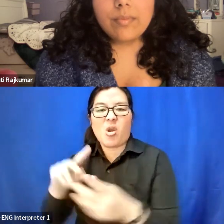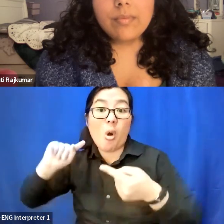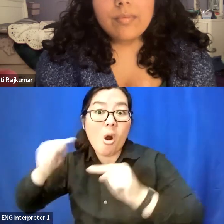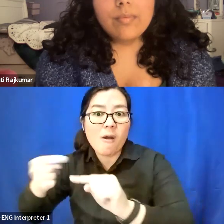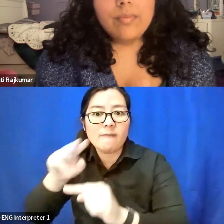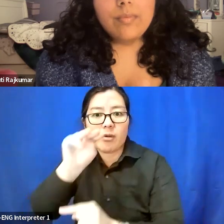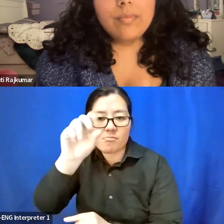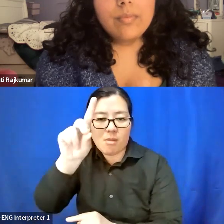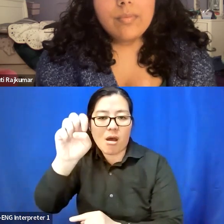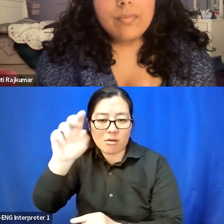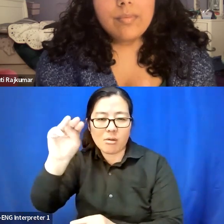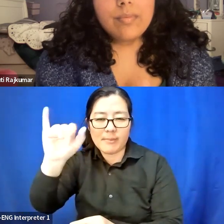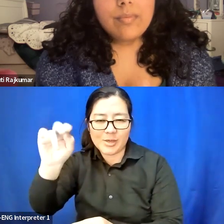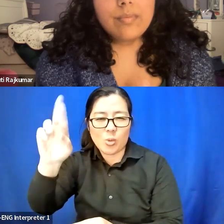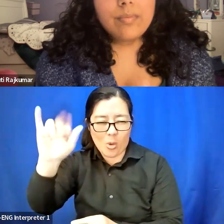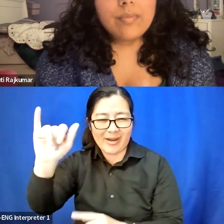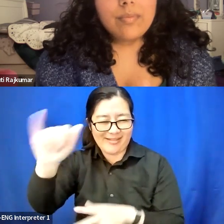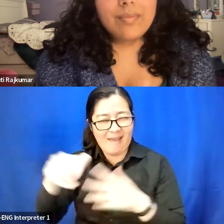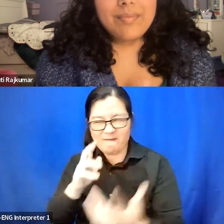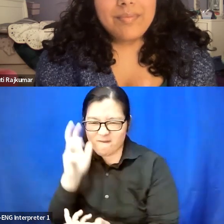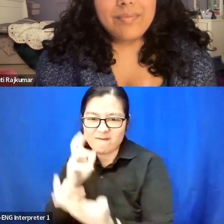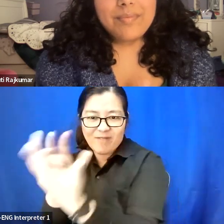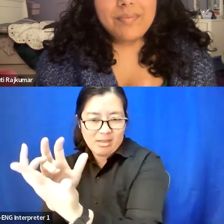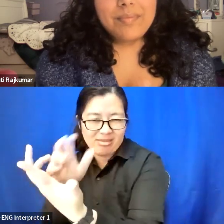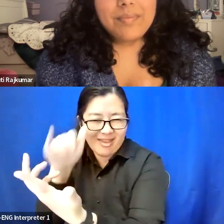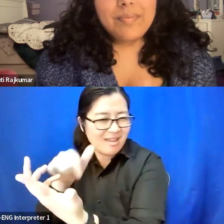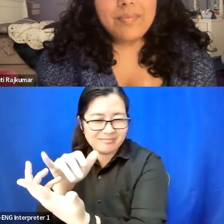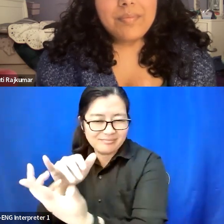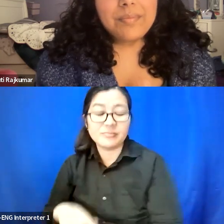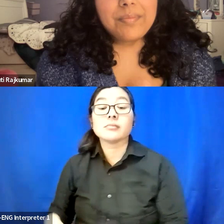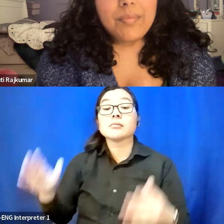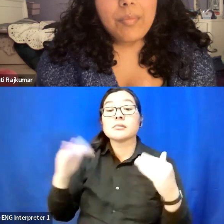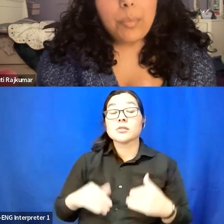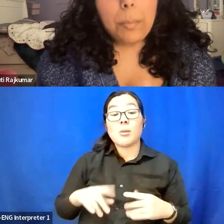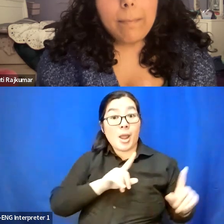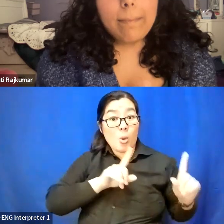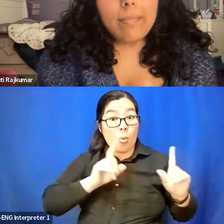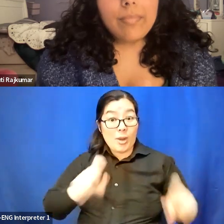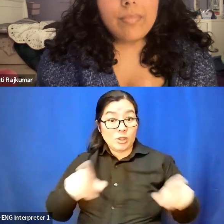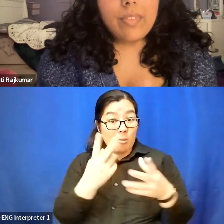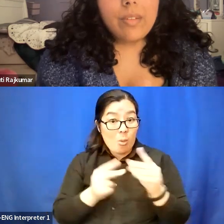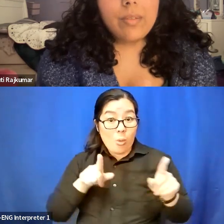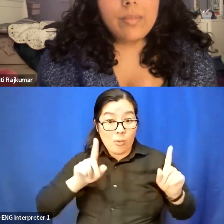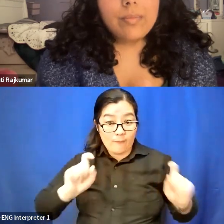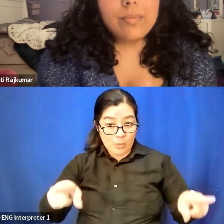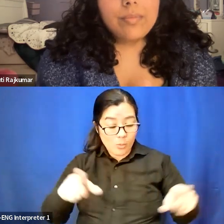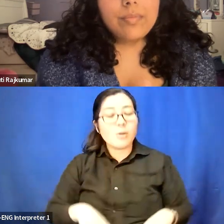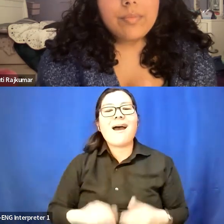So, you know, with all that being said, my questions to you both is how has the intersection of being disabled